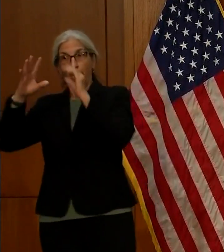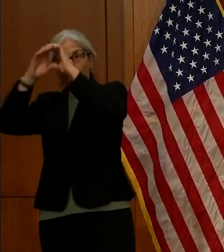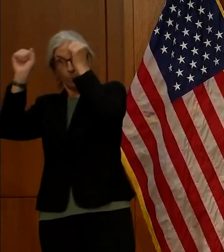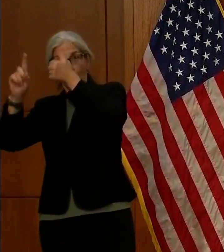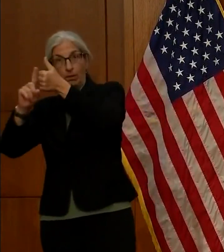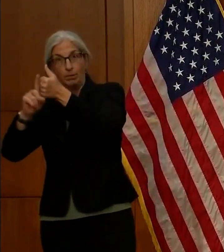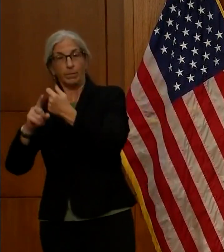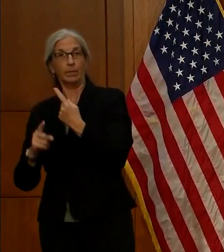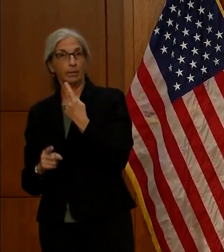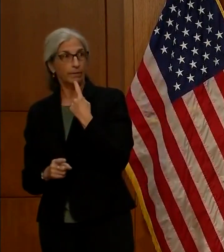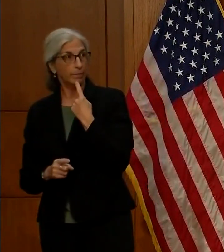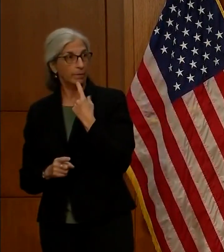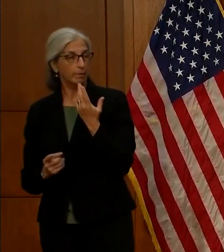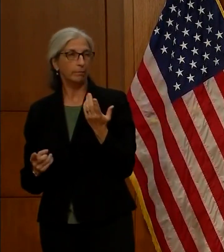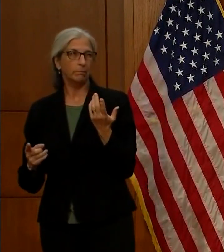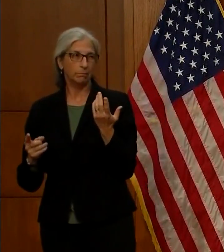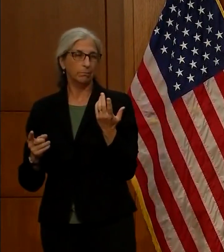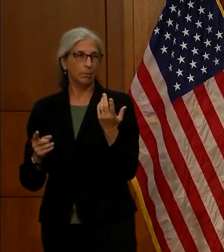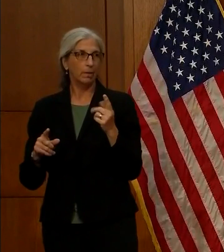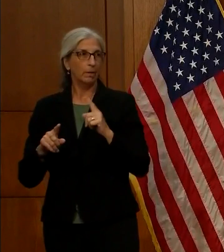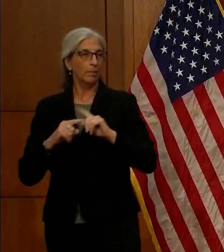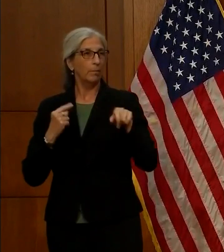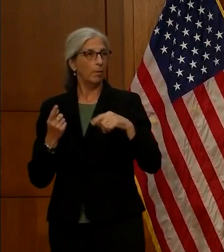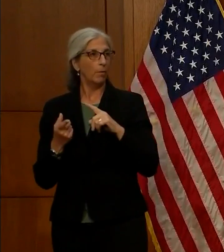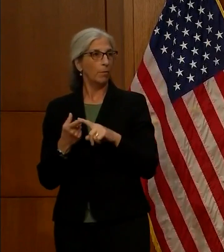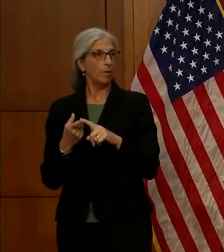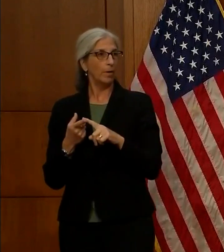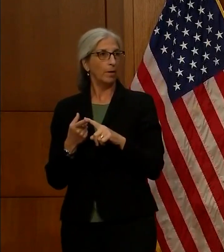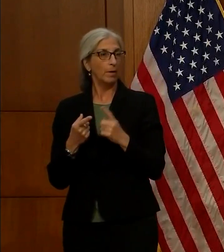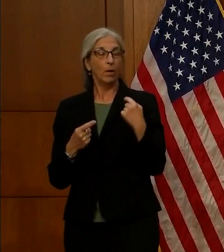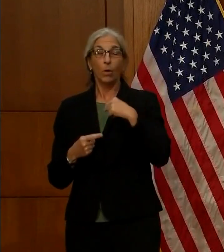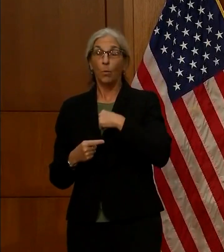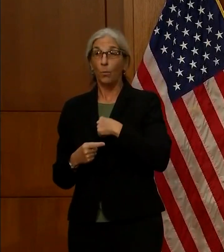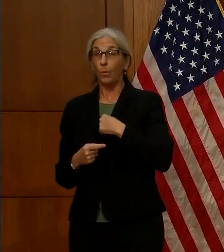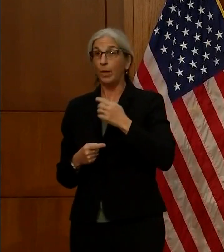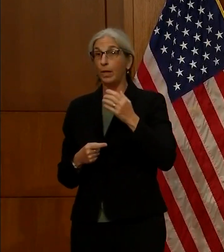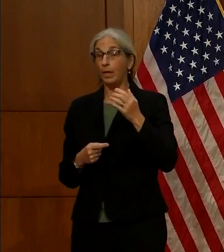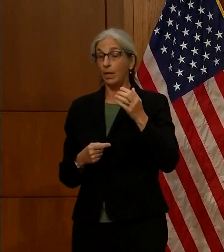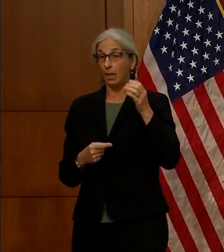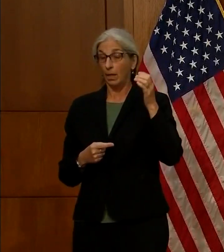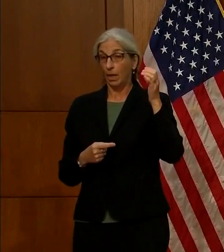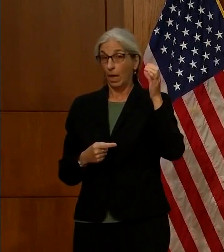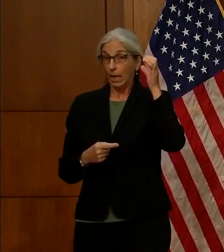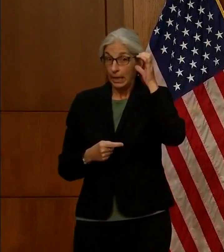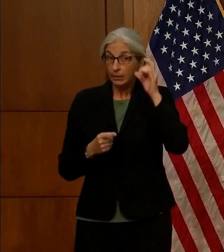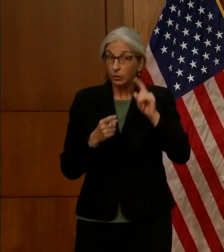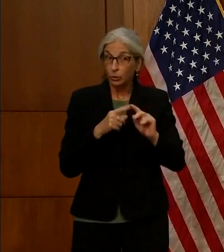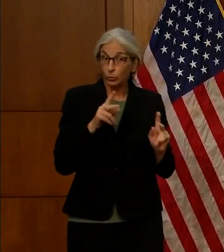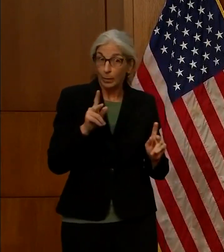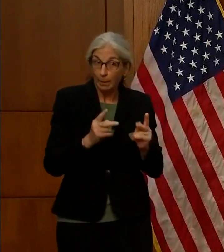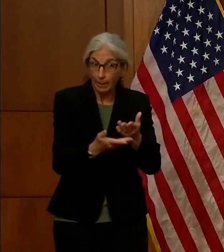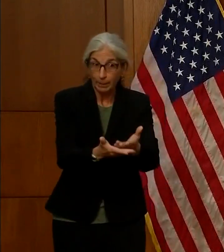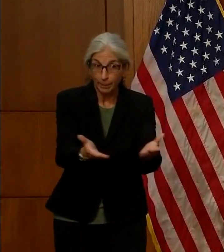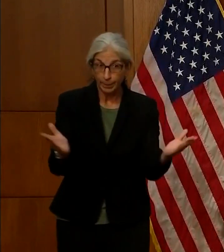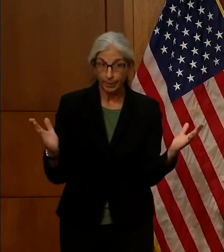WELL AWARE OF OTHER THINGS THAT HAVE BEEN SAID- BUT AGAIN- WHEN